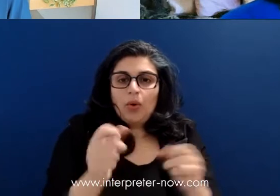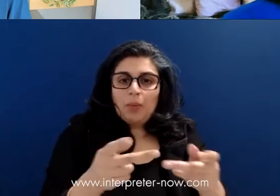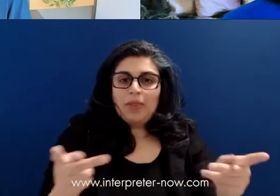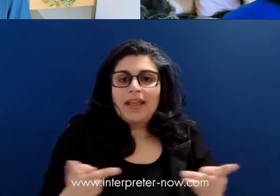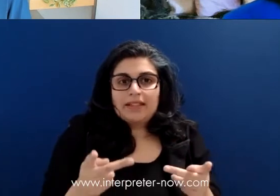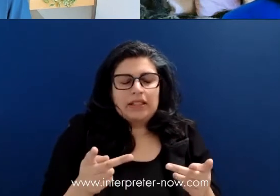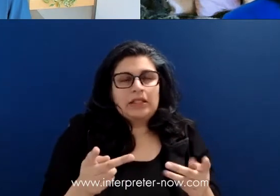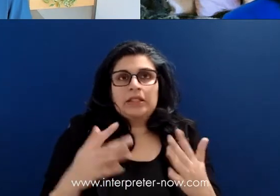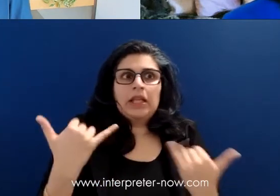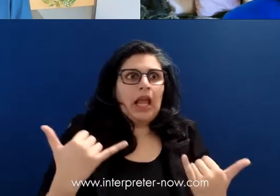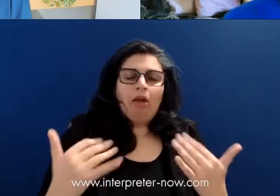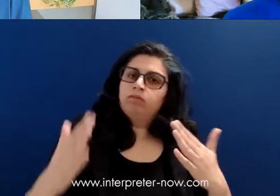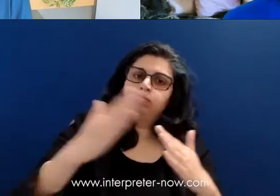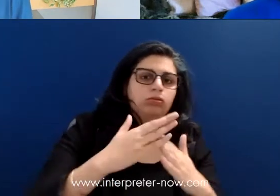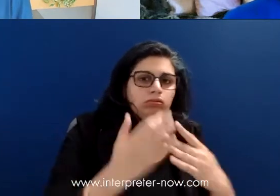for many of us.